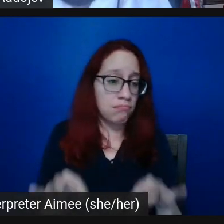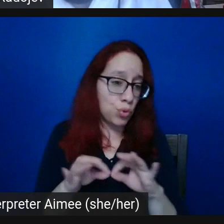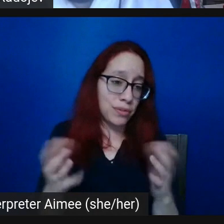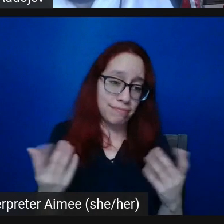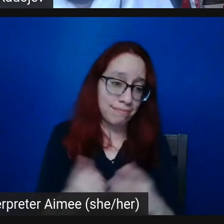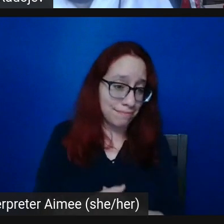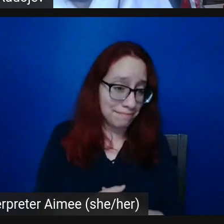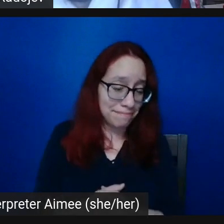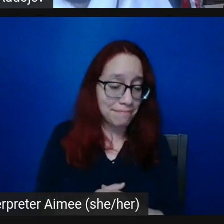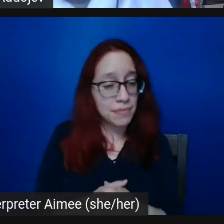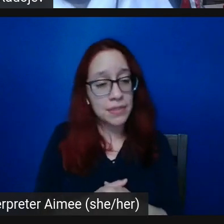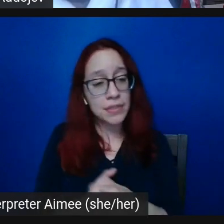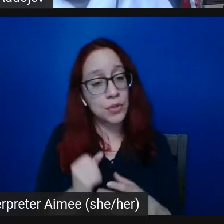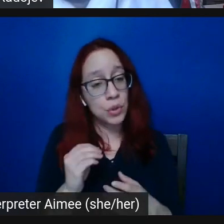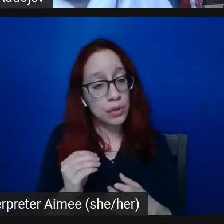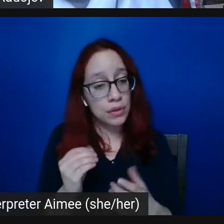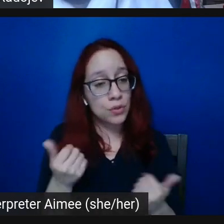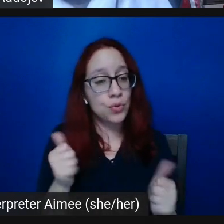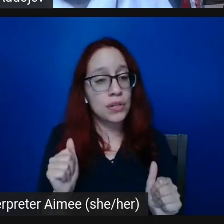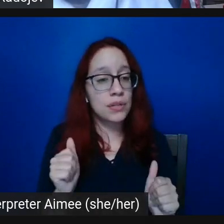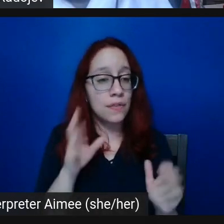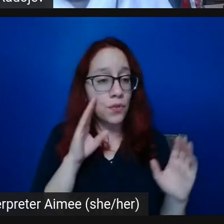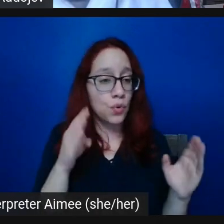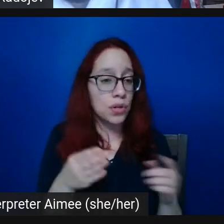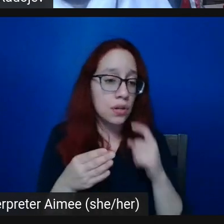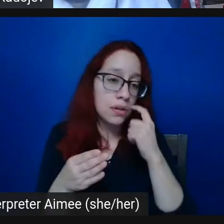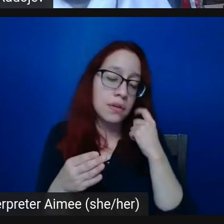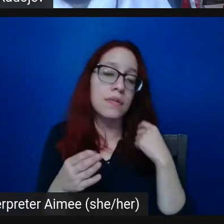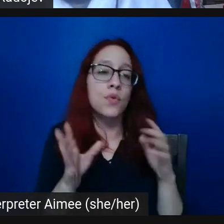Try to focus on what's important.